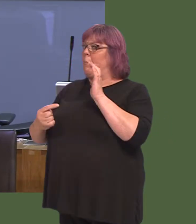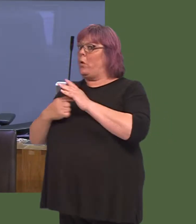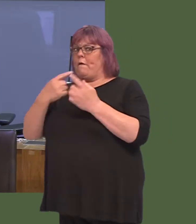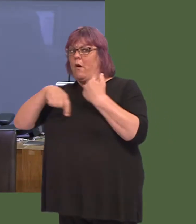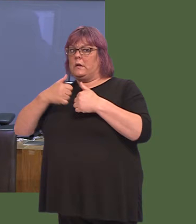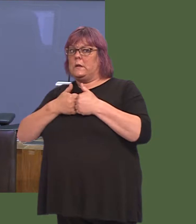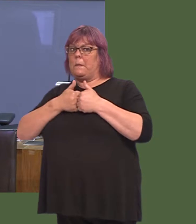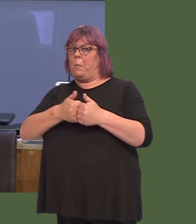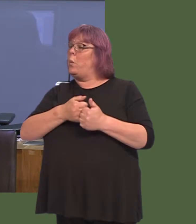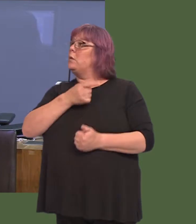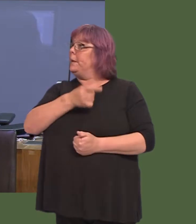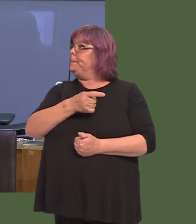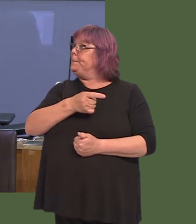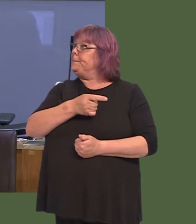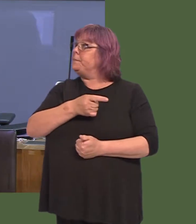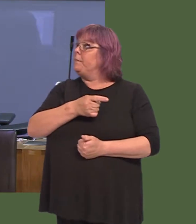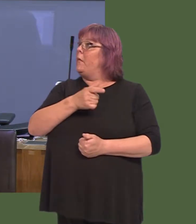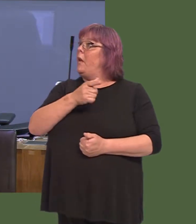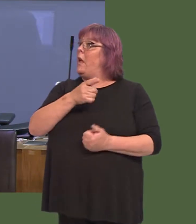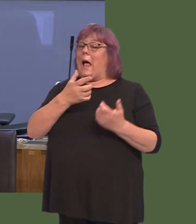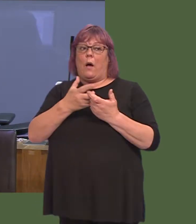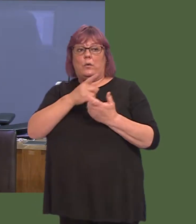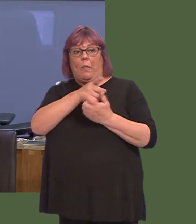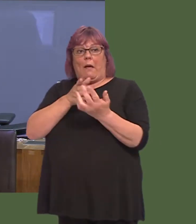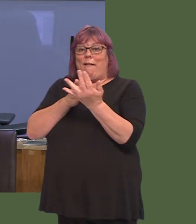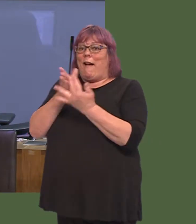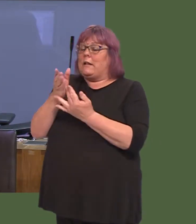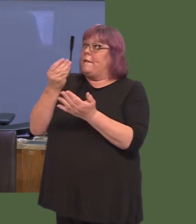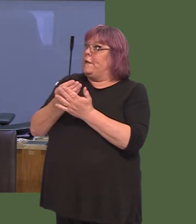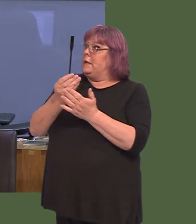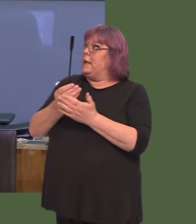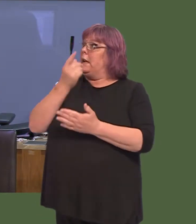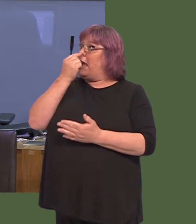we can to support a business like this, by securing access to funding so that the business